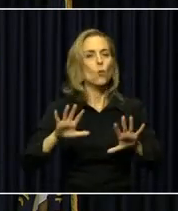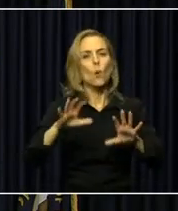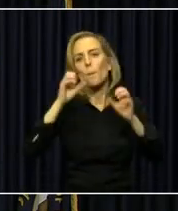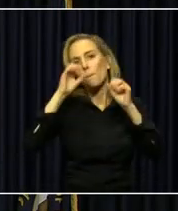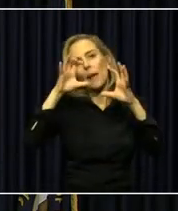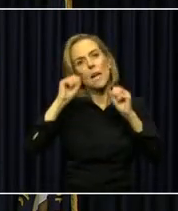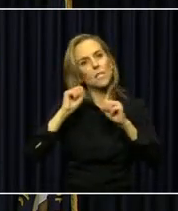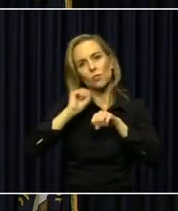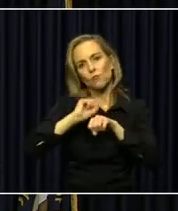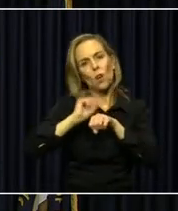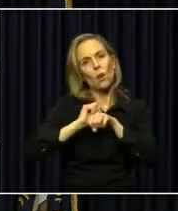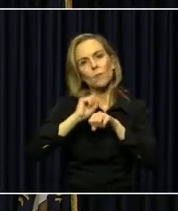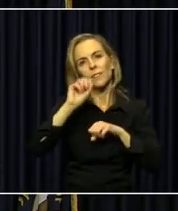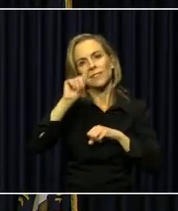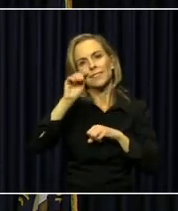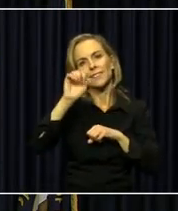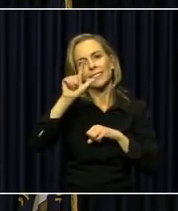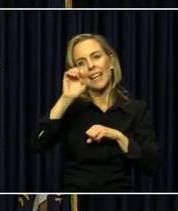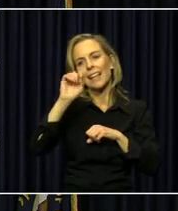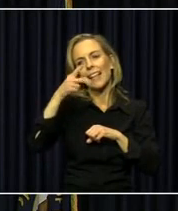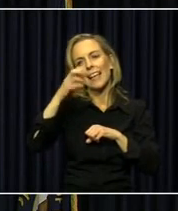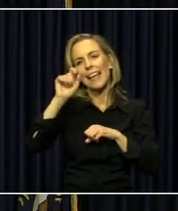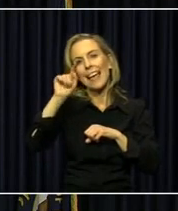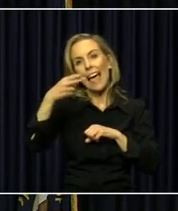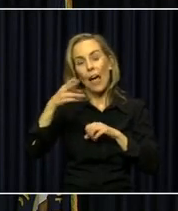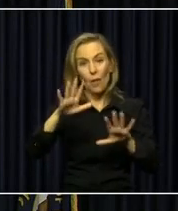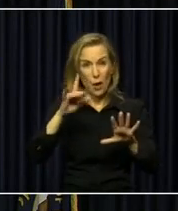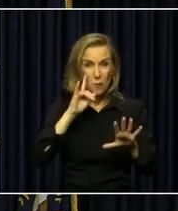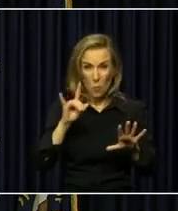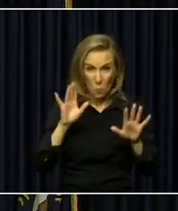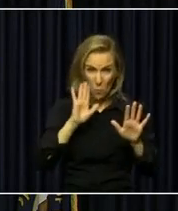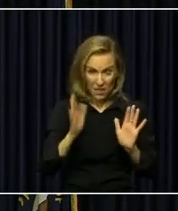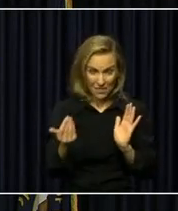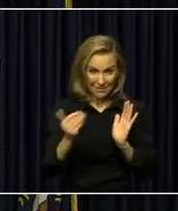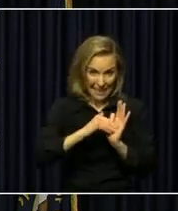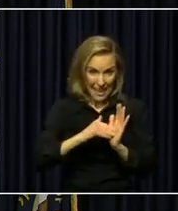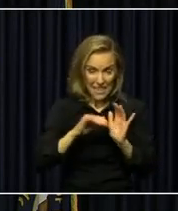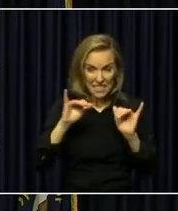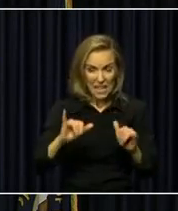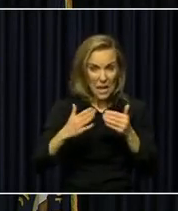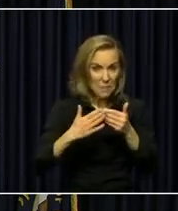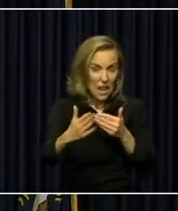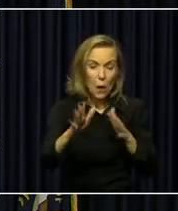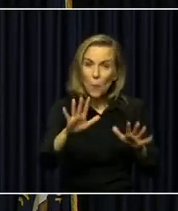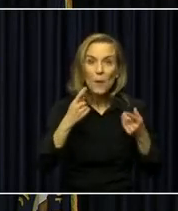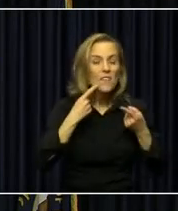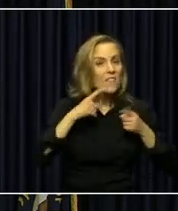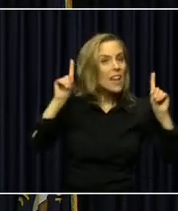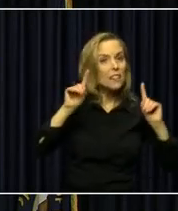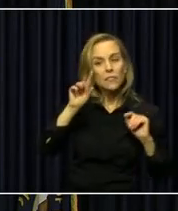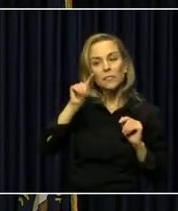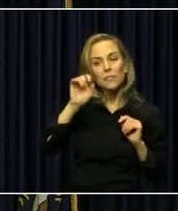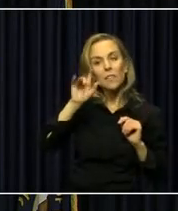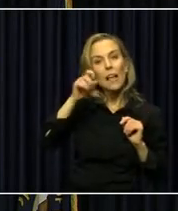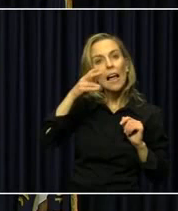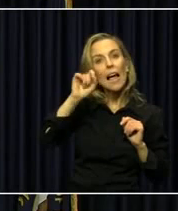CARE FOLKS NEED THEM. BUT IT'S DEFINITELY GOING TO BE A NEW NORMAL.